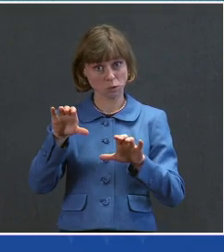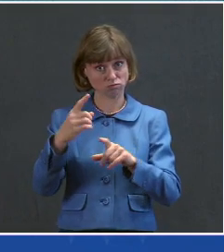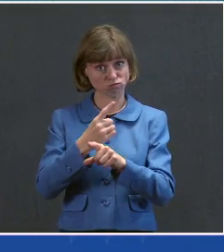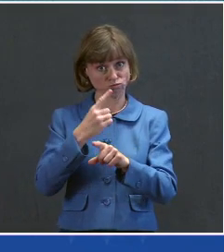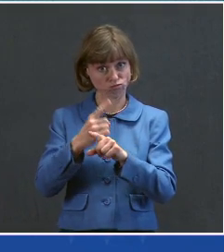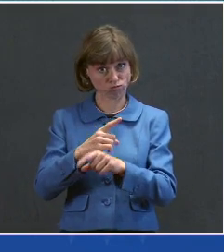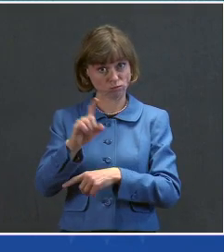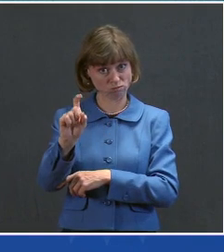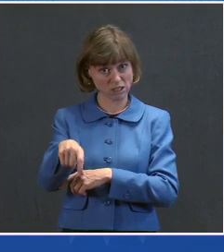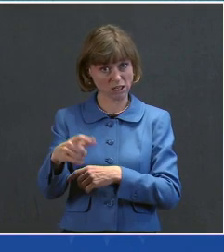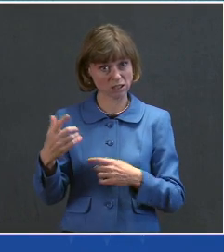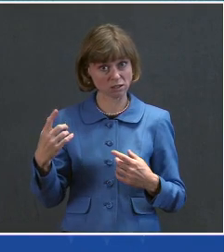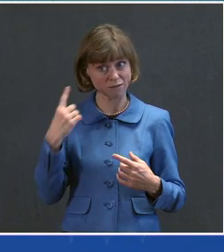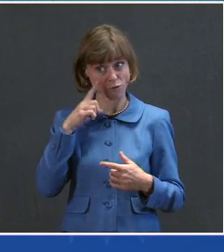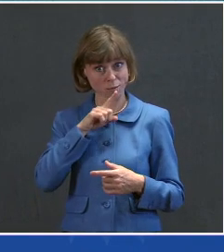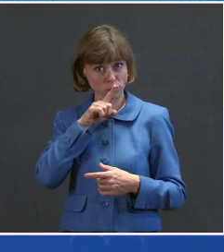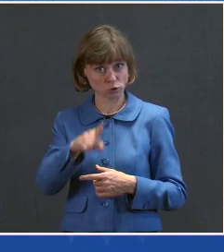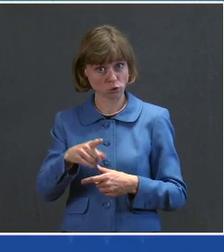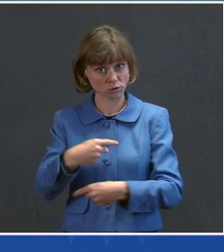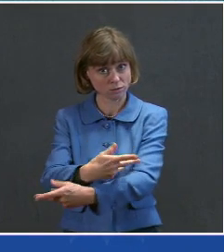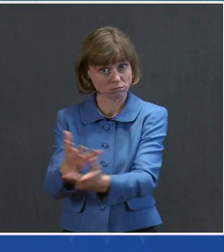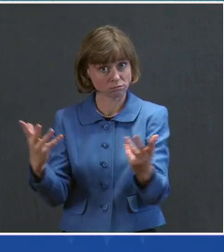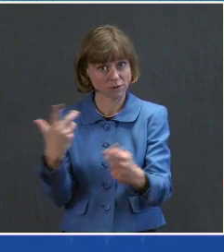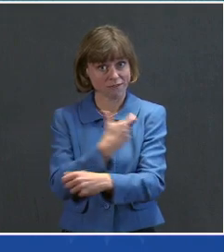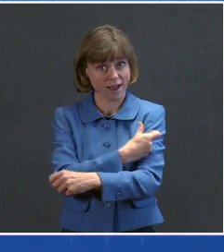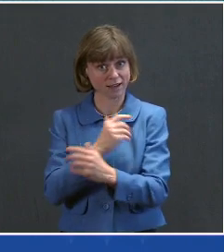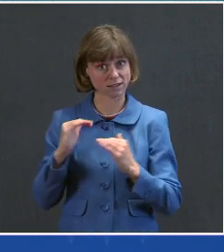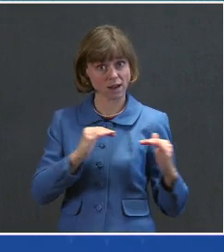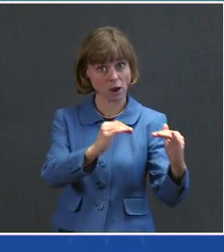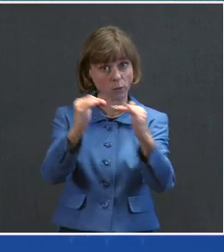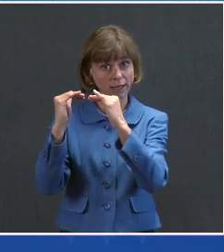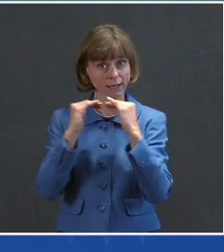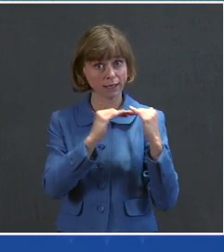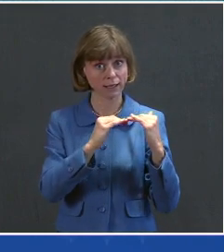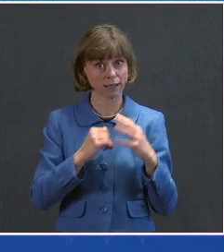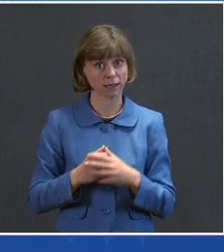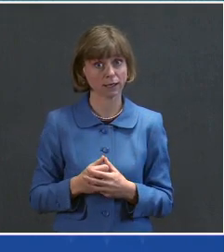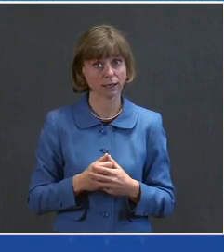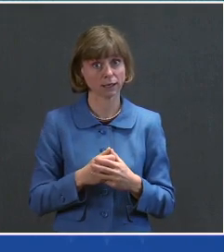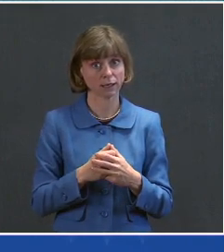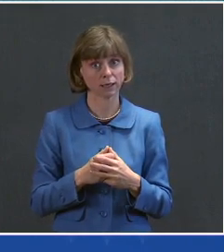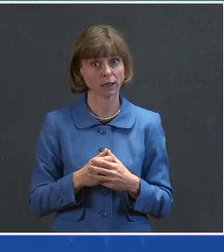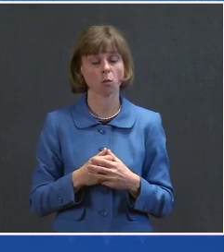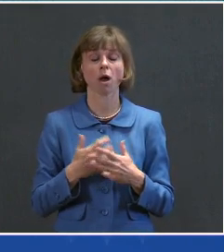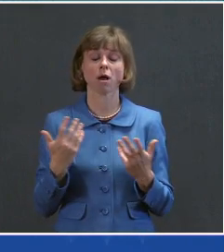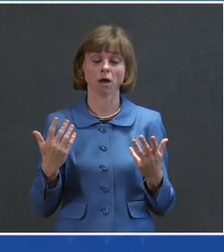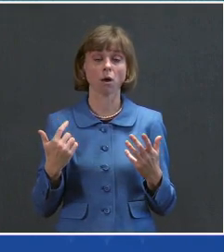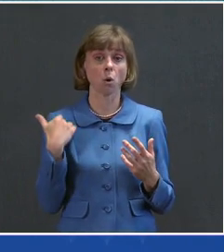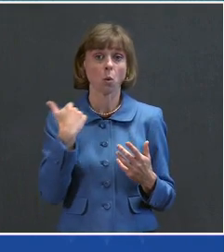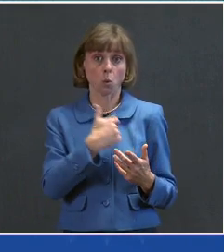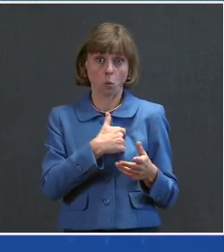in terms of ensuring vaccine equity. Ms. Psaki: Well, we certainly track when we see if -- for example,